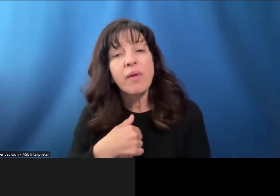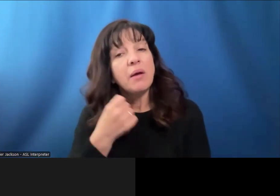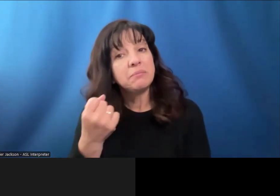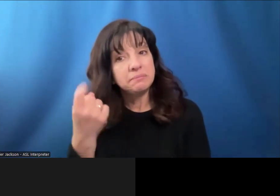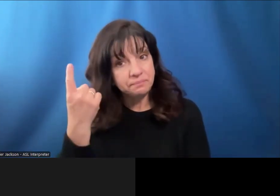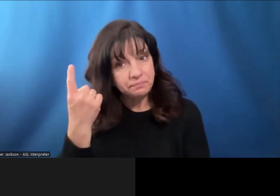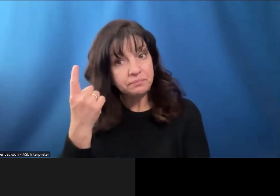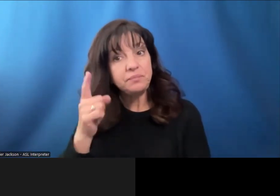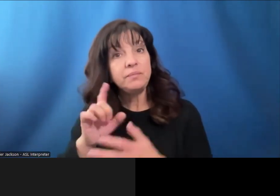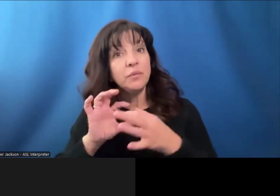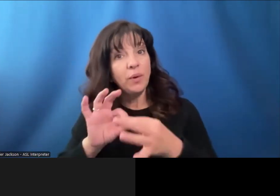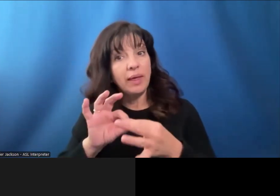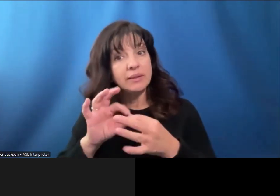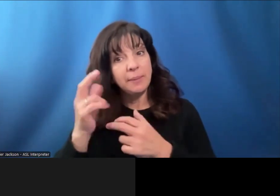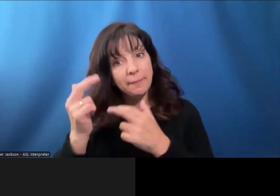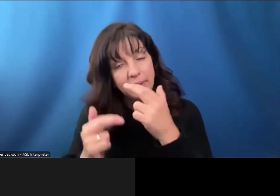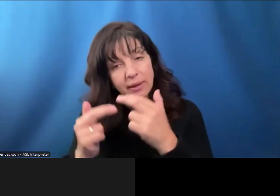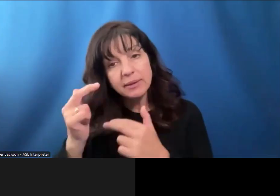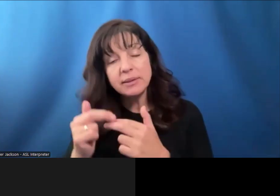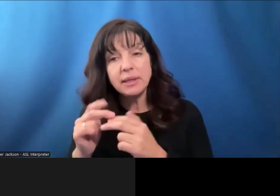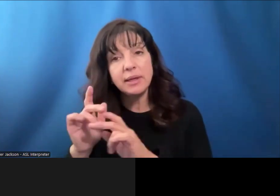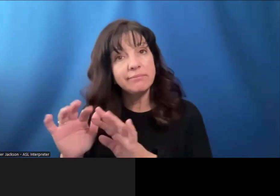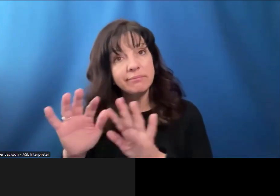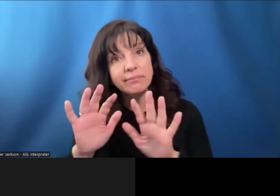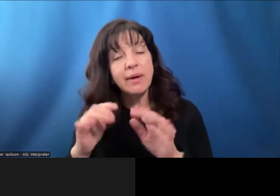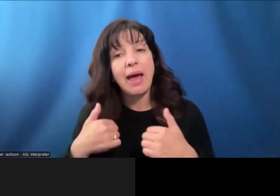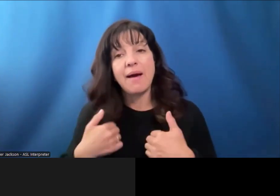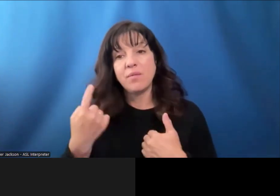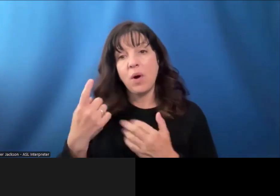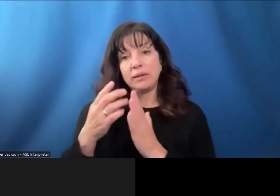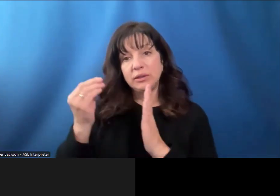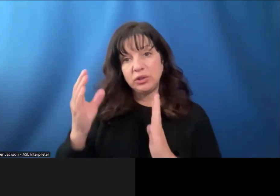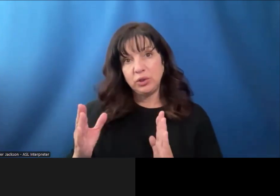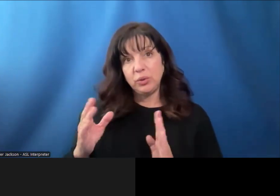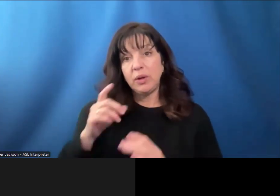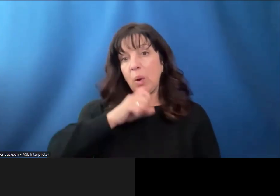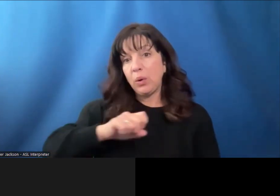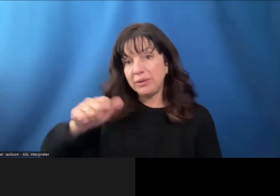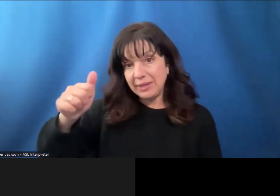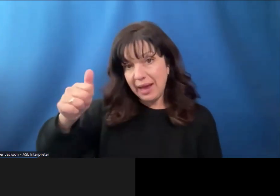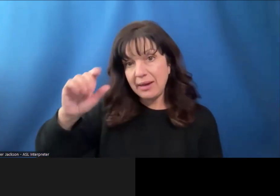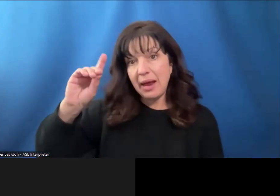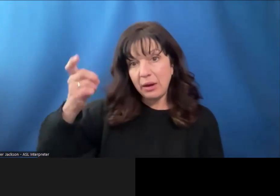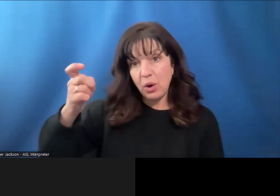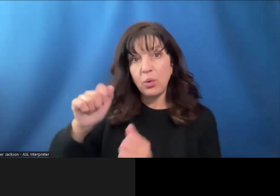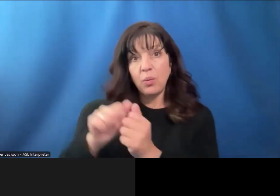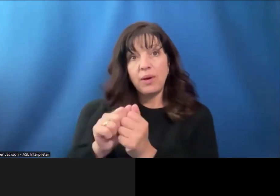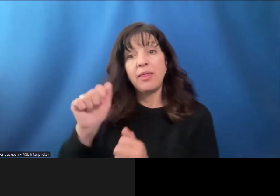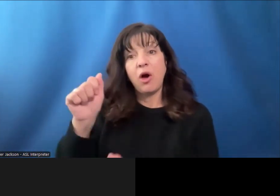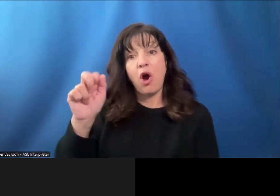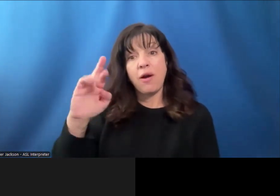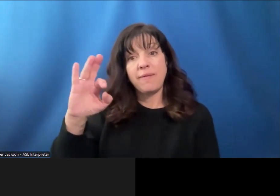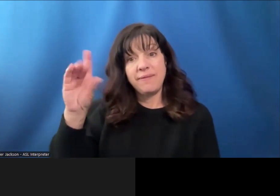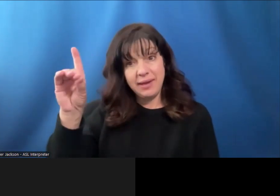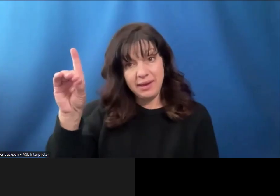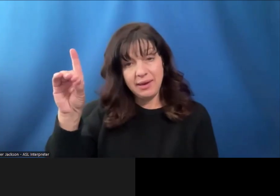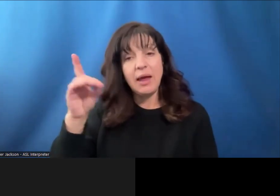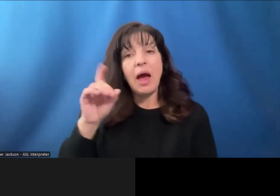relationship building. And I have a student who's 10 years old, diagnosed with arfid, and I'm working collaboratively, I